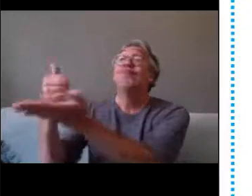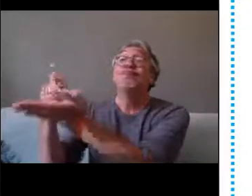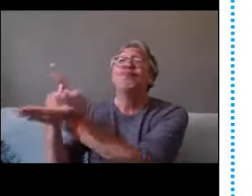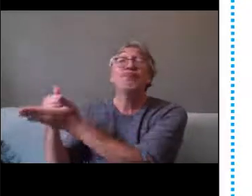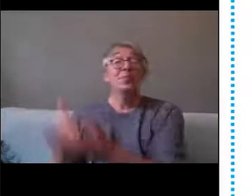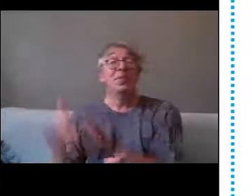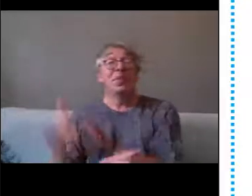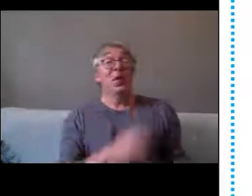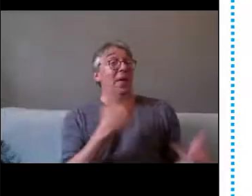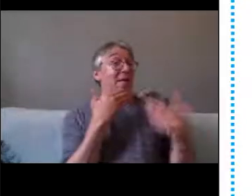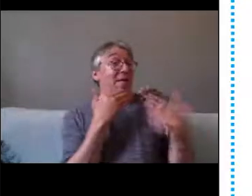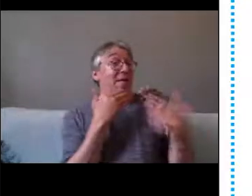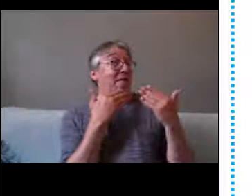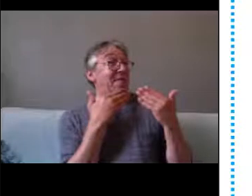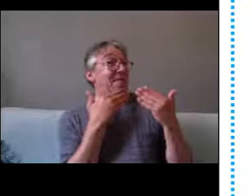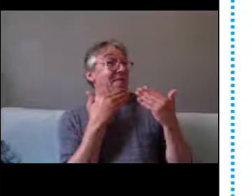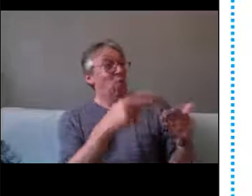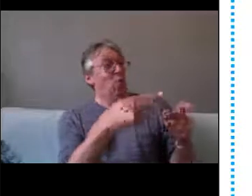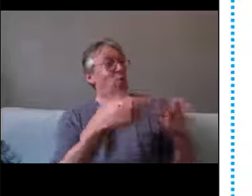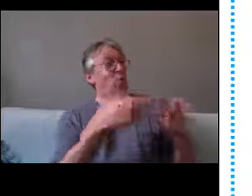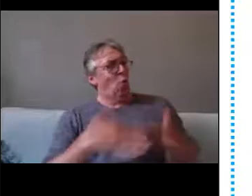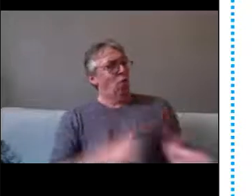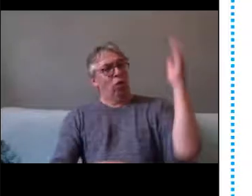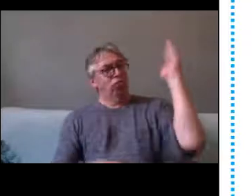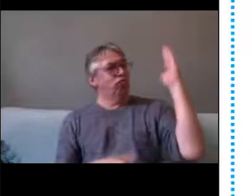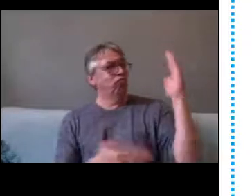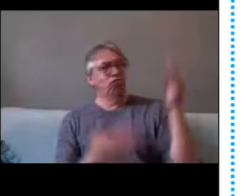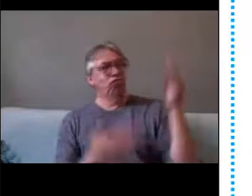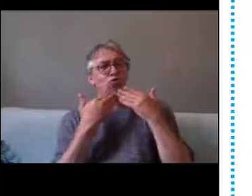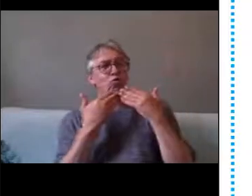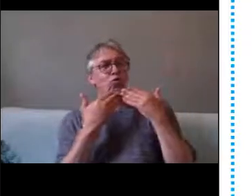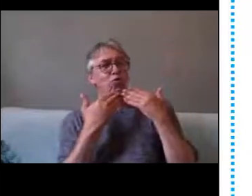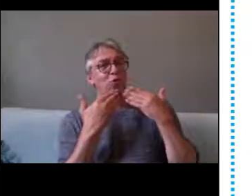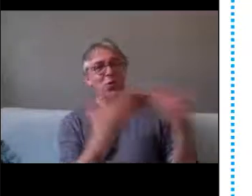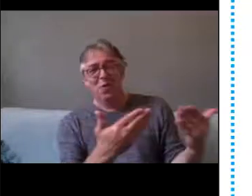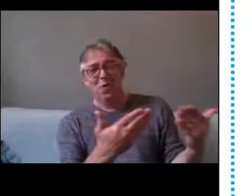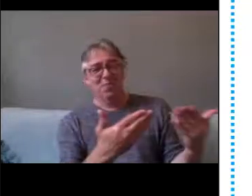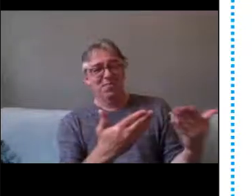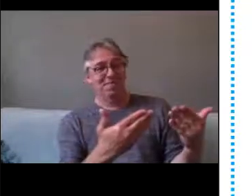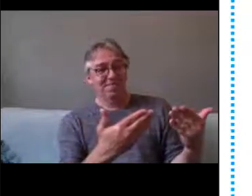That was really very good and giving a lot of things to think about.